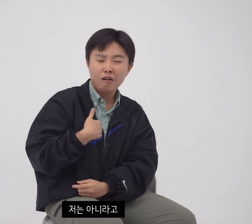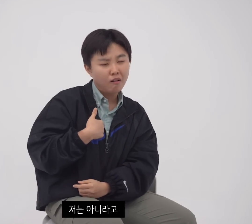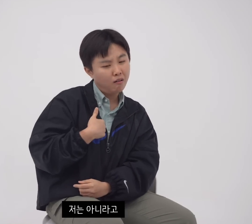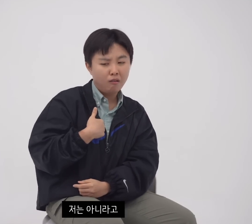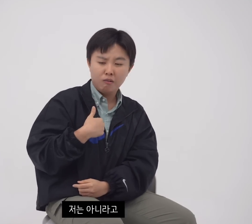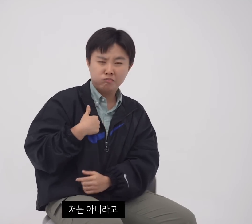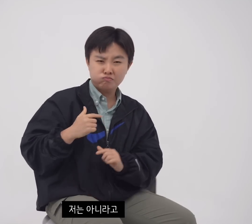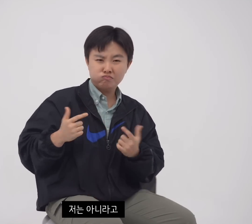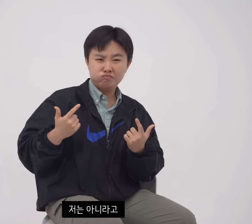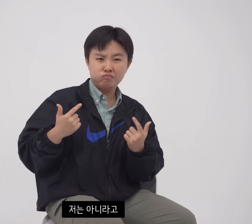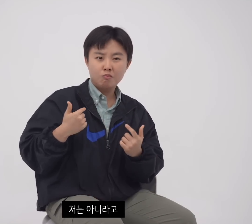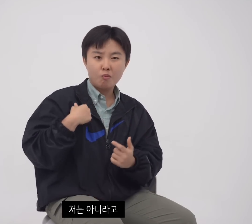I said no.